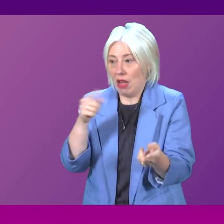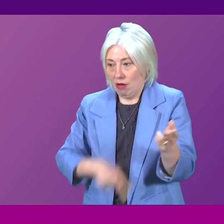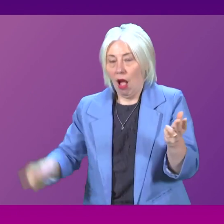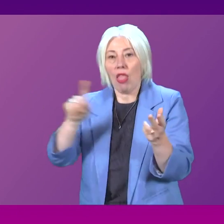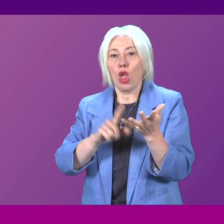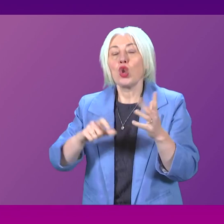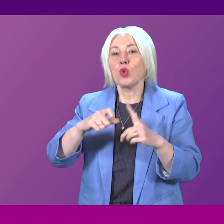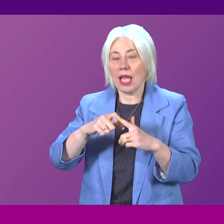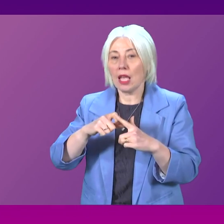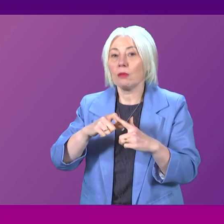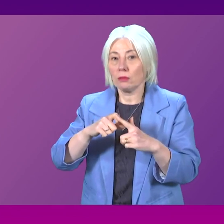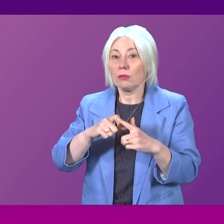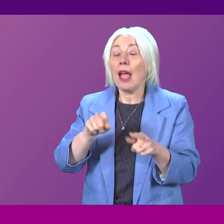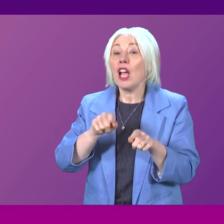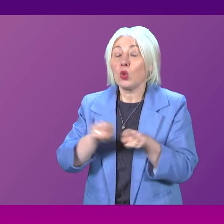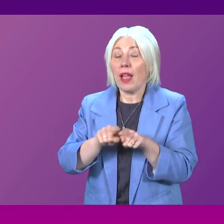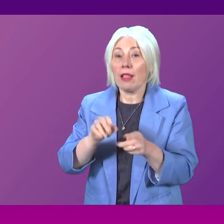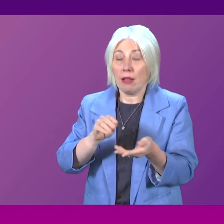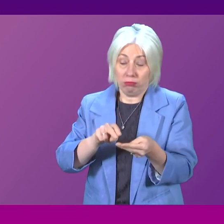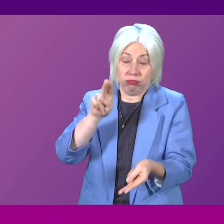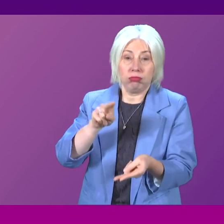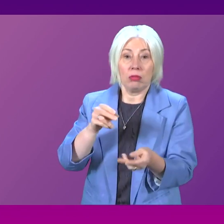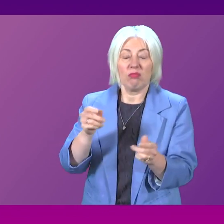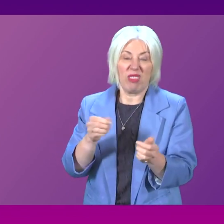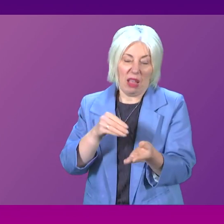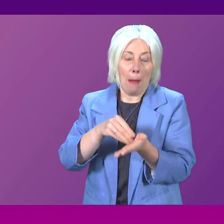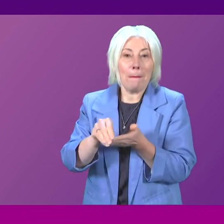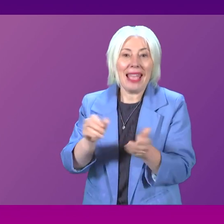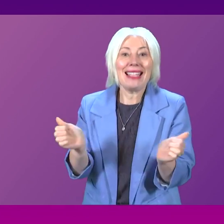now, are offering a higher pay deal for this year than in any other part of the UK.